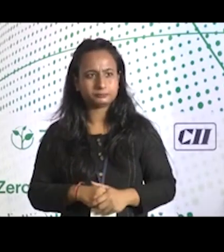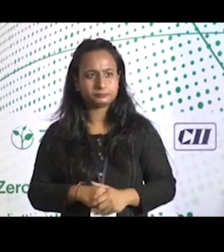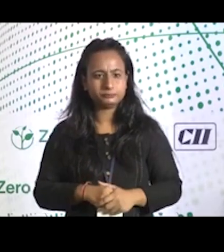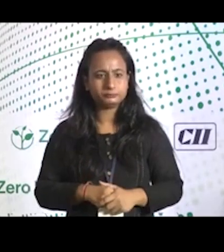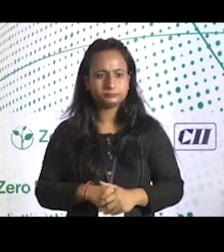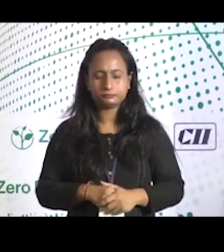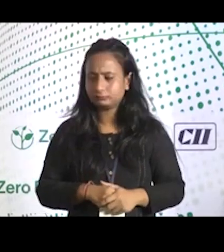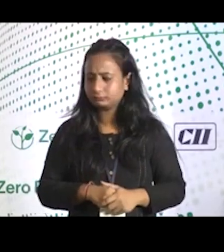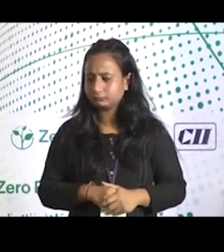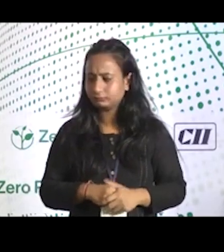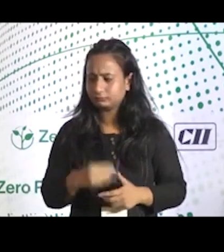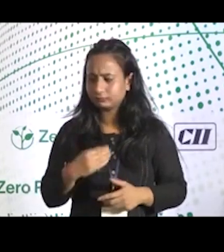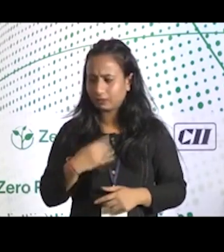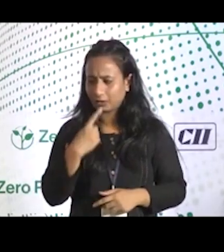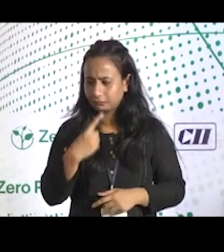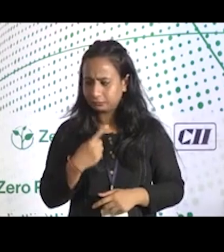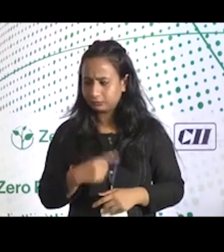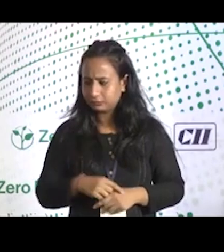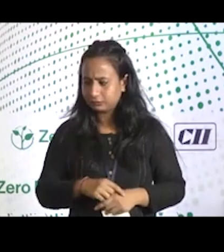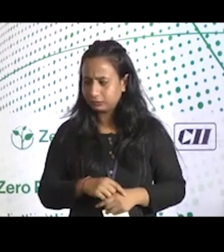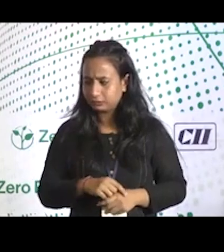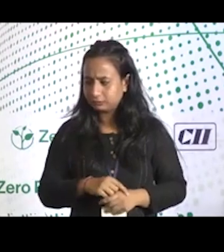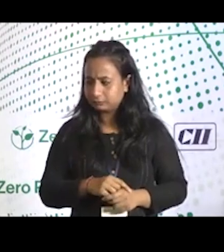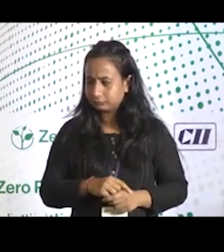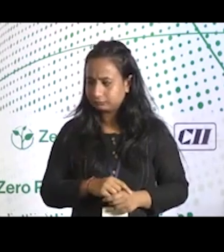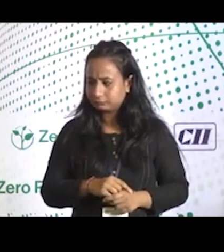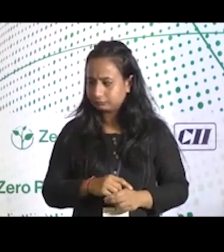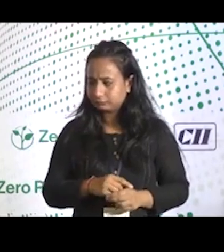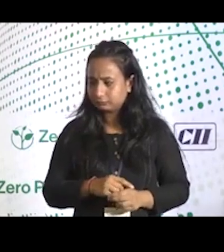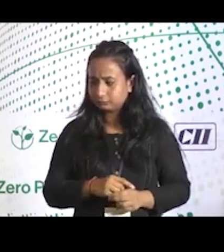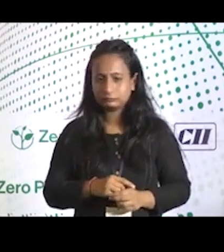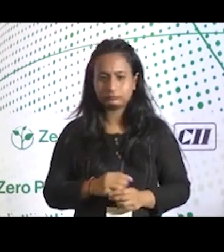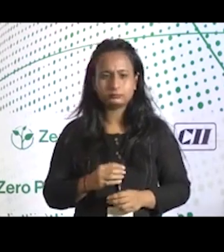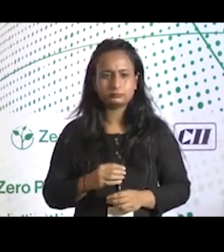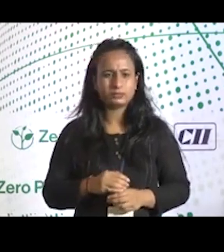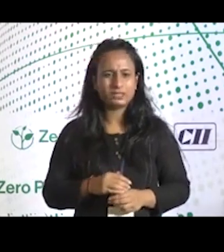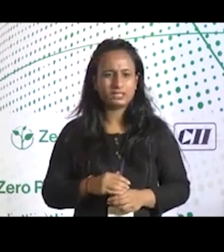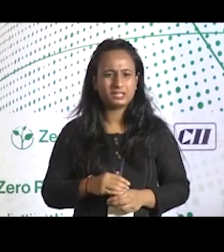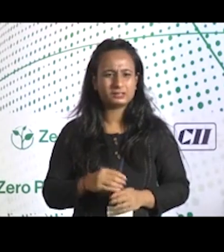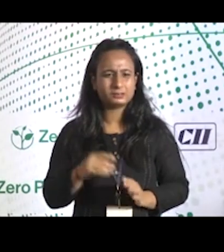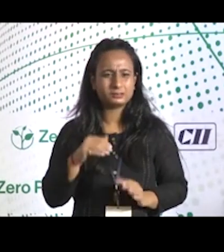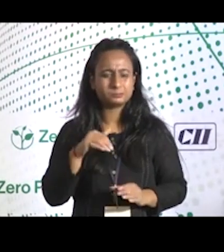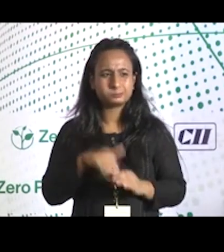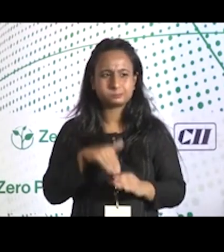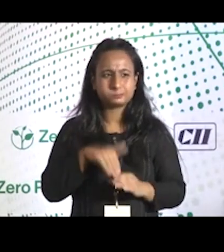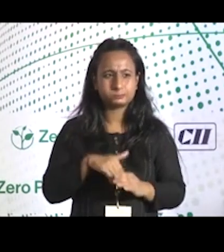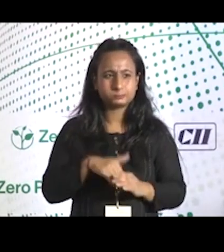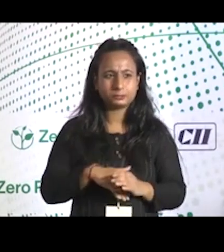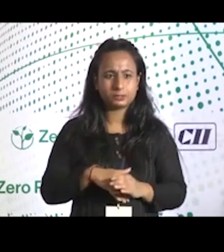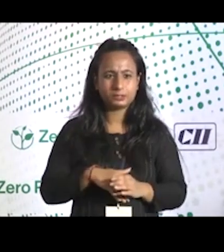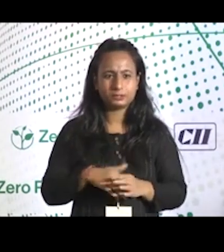So I would say this is a very contextual kind of question. It depends on what your model is.